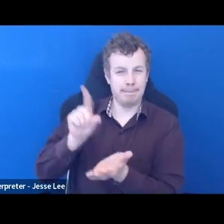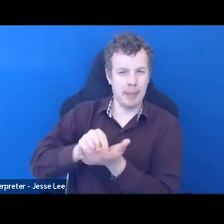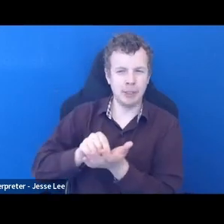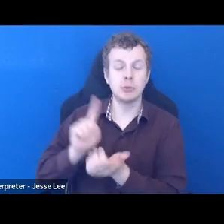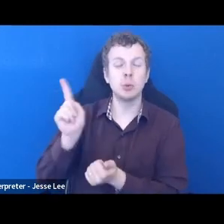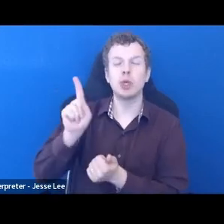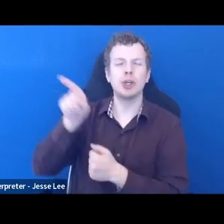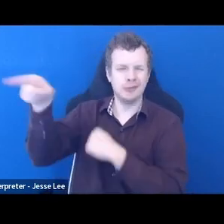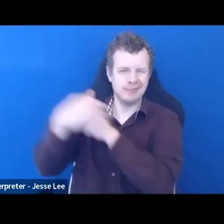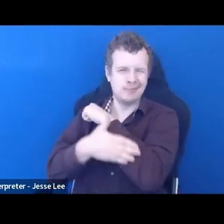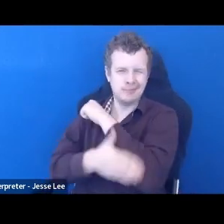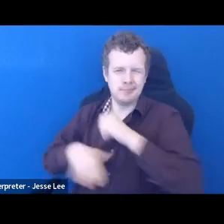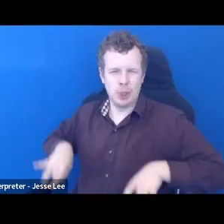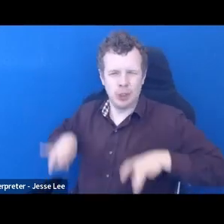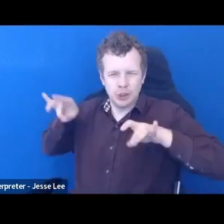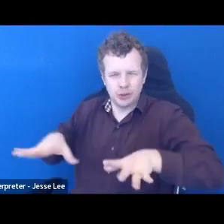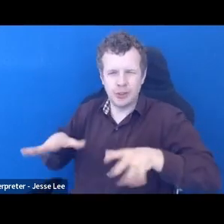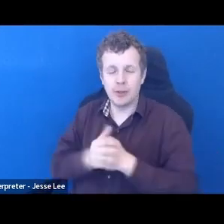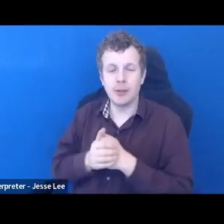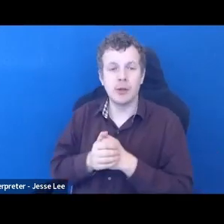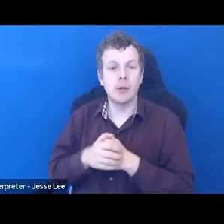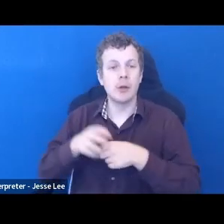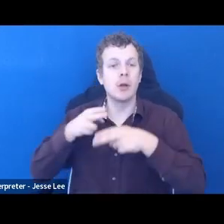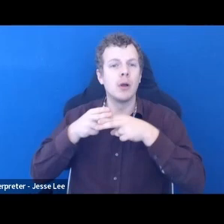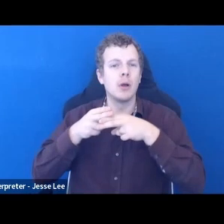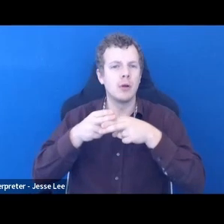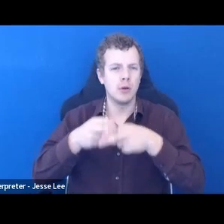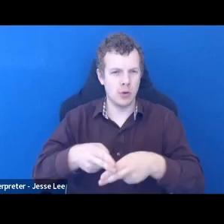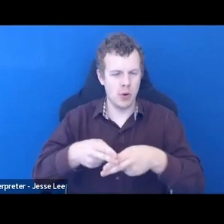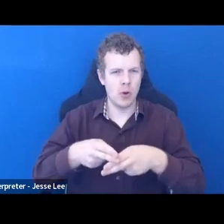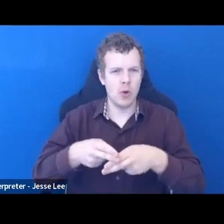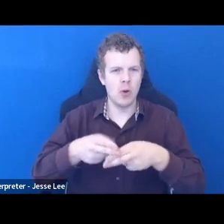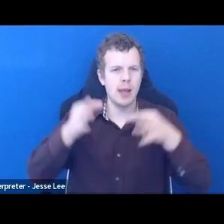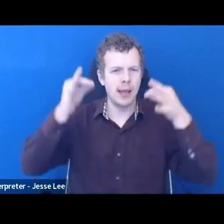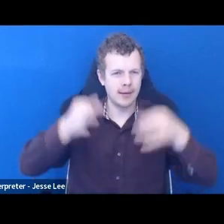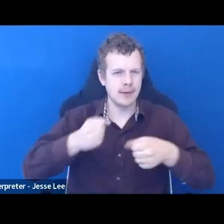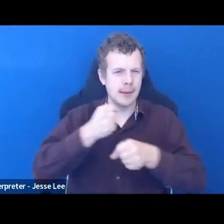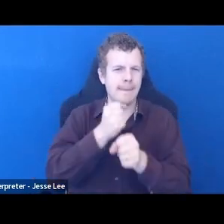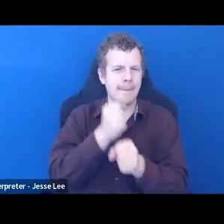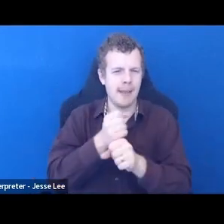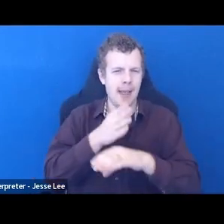And it's titled decision-making following identification of an infants unilateral hearing loss.